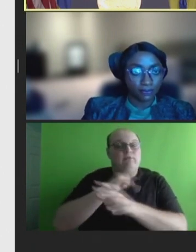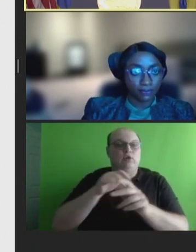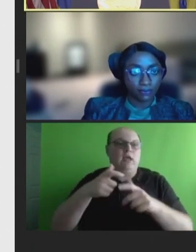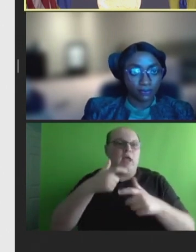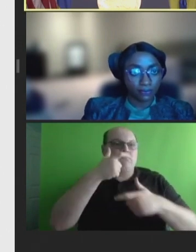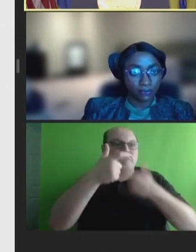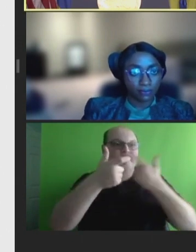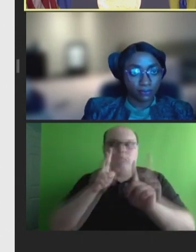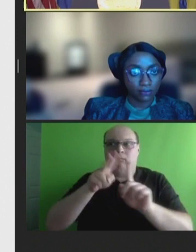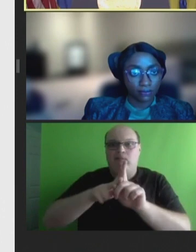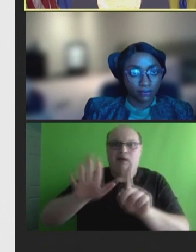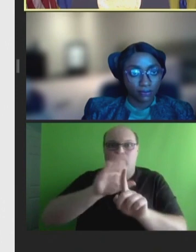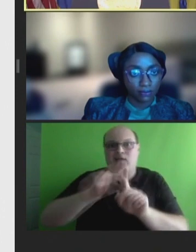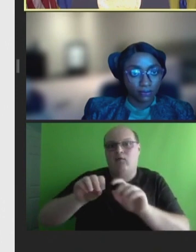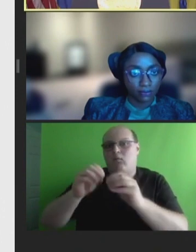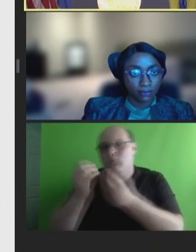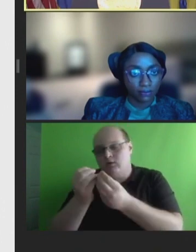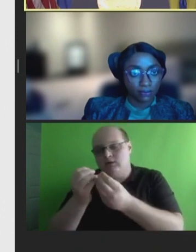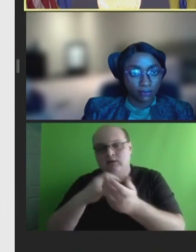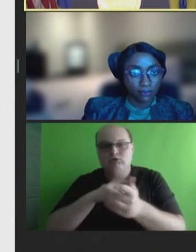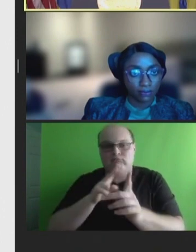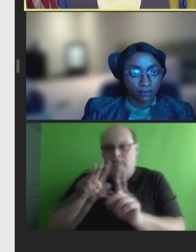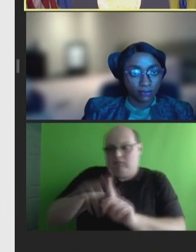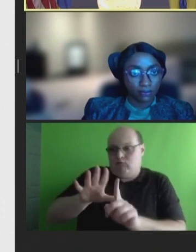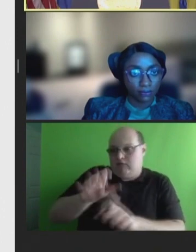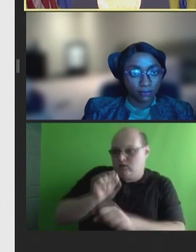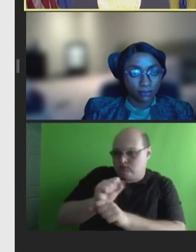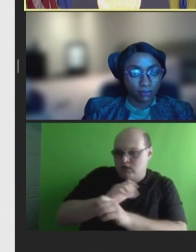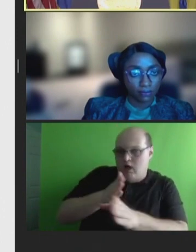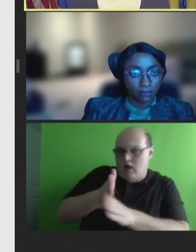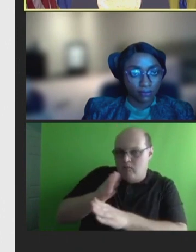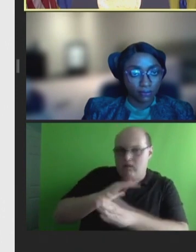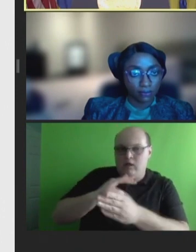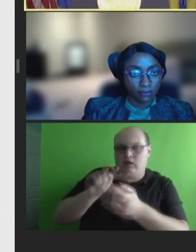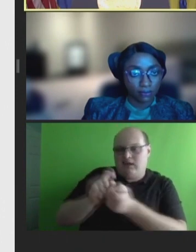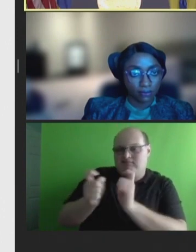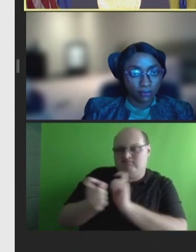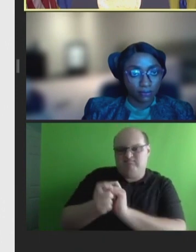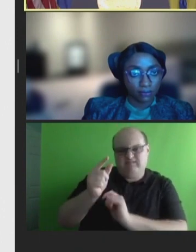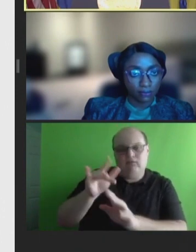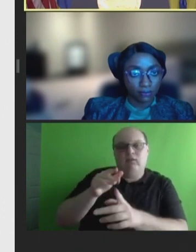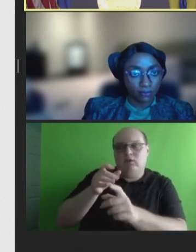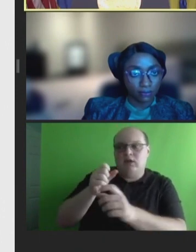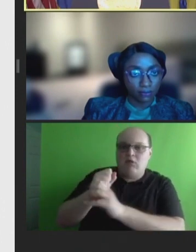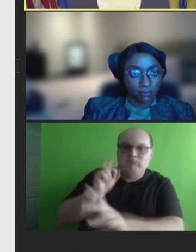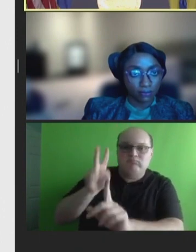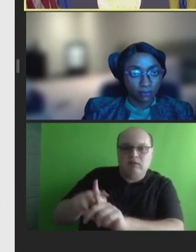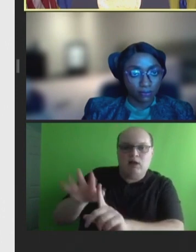organization as well -- or sort of their areas. And then we will also be placing,